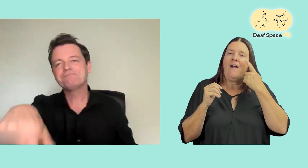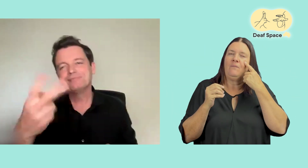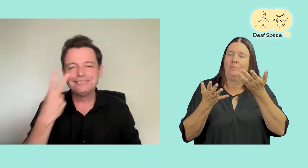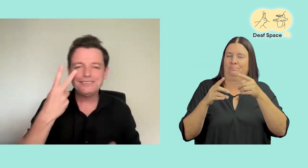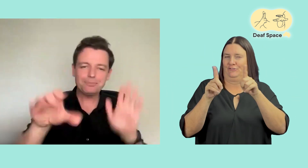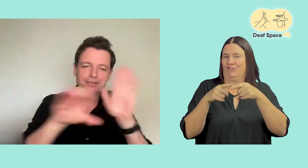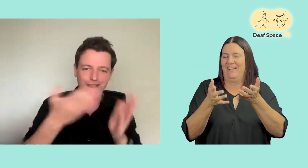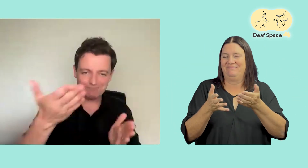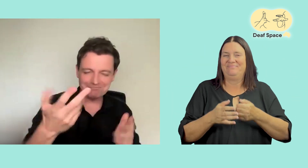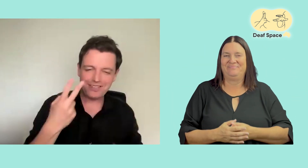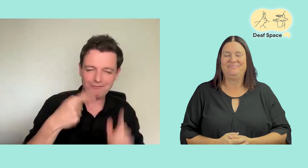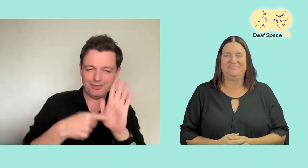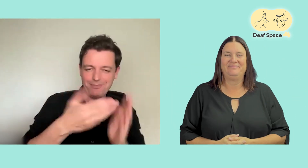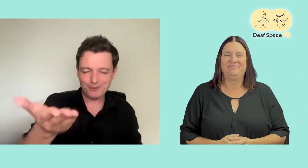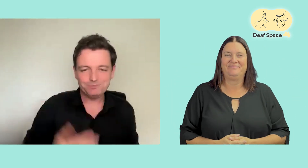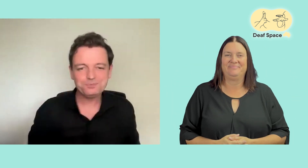You can see it in this picture.